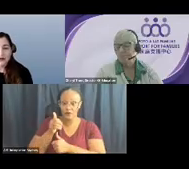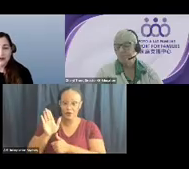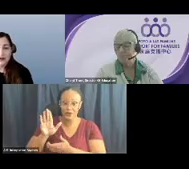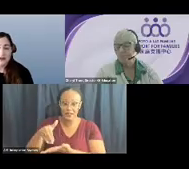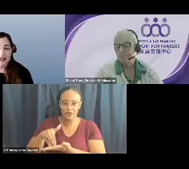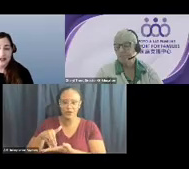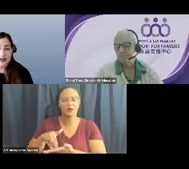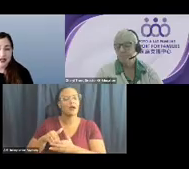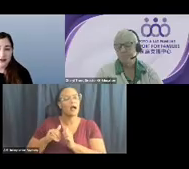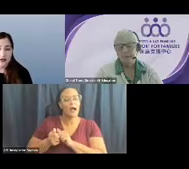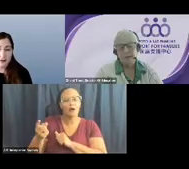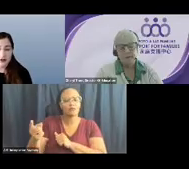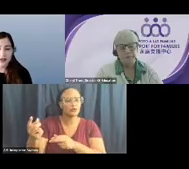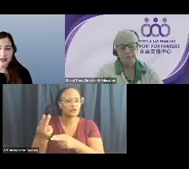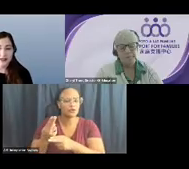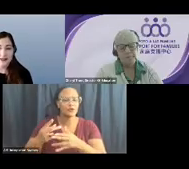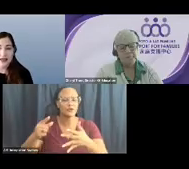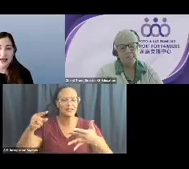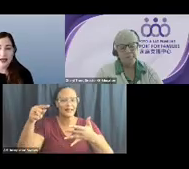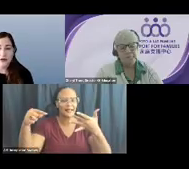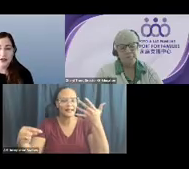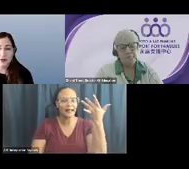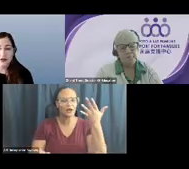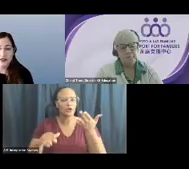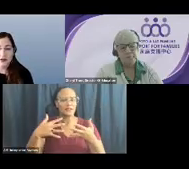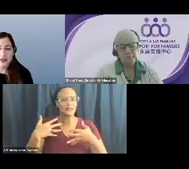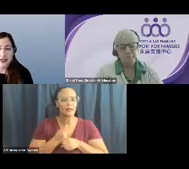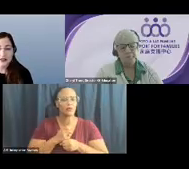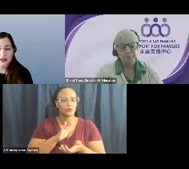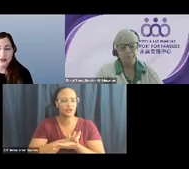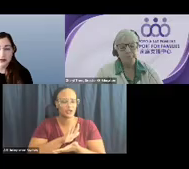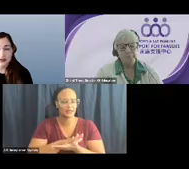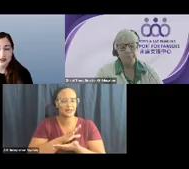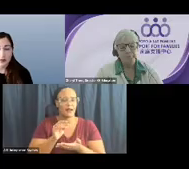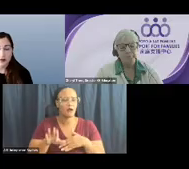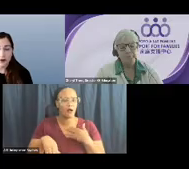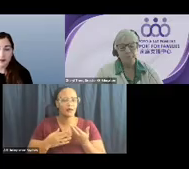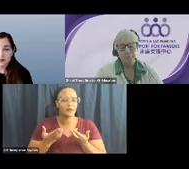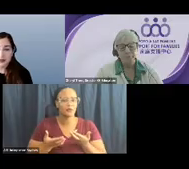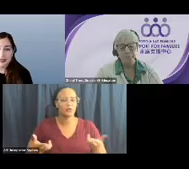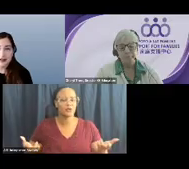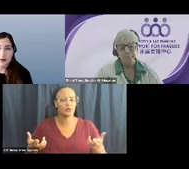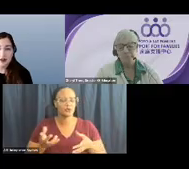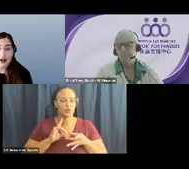how have you used the indicator summary sheets and resources related to the state performance plan